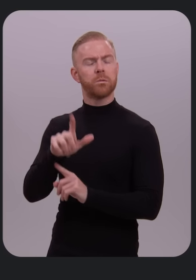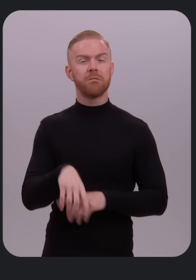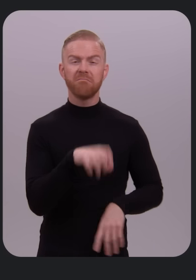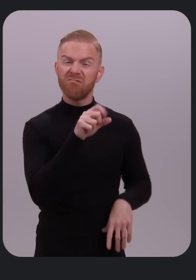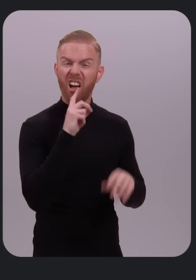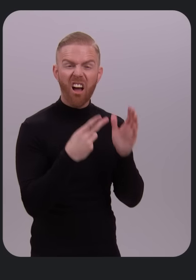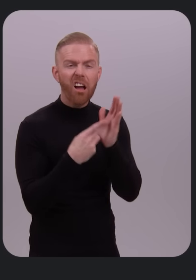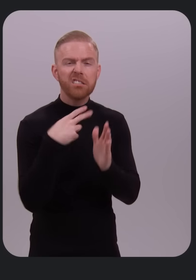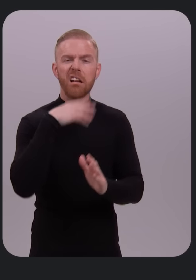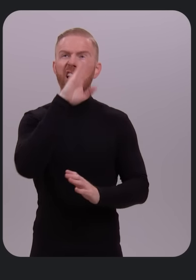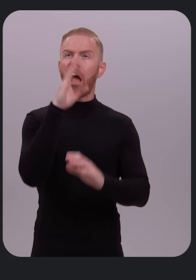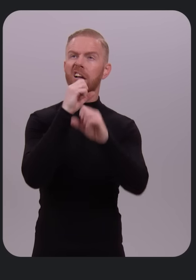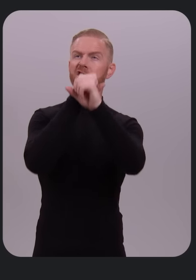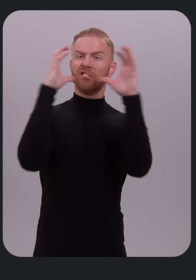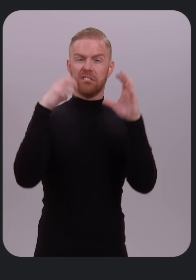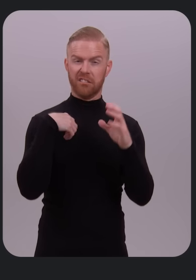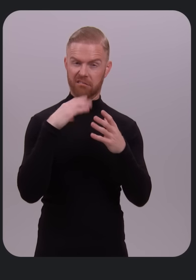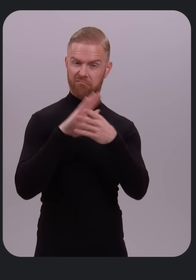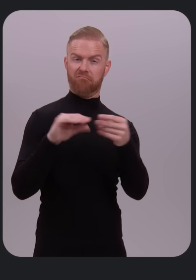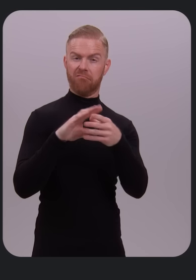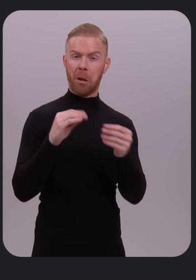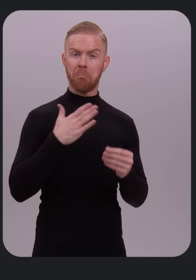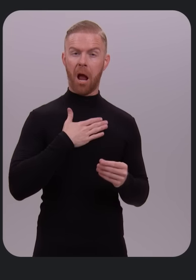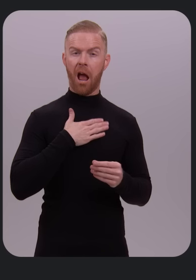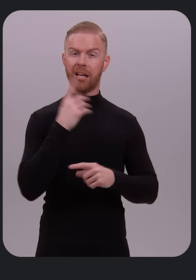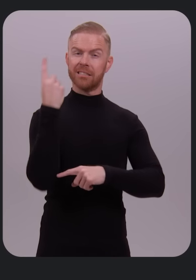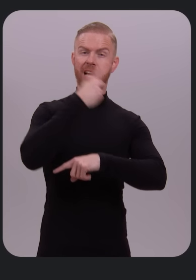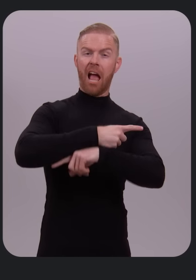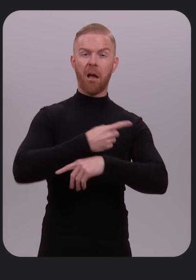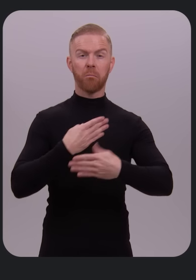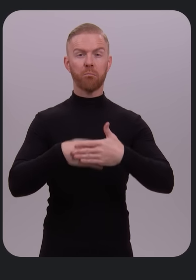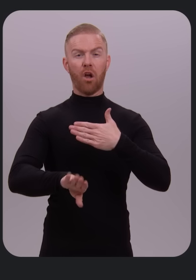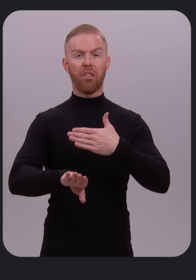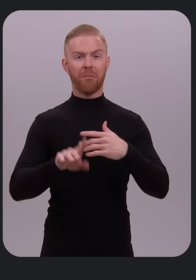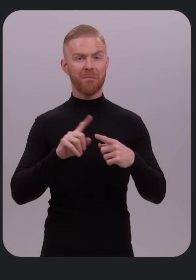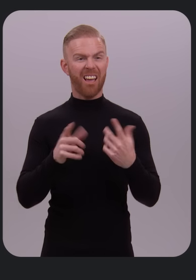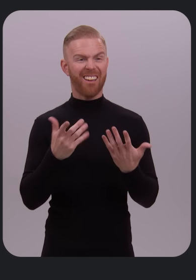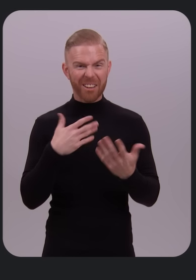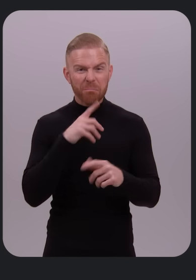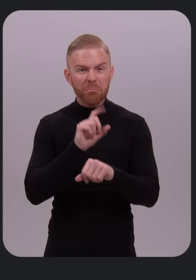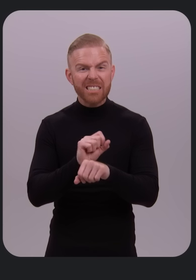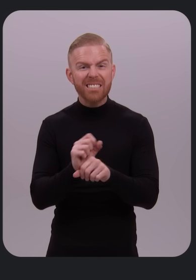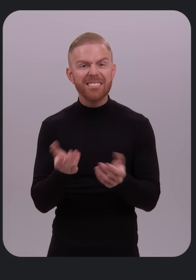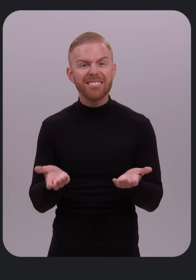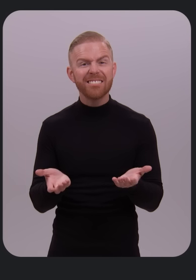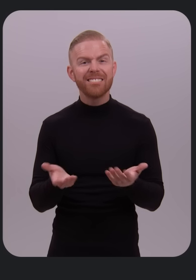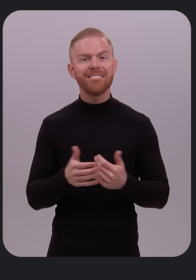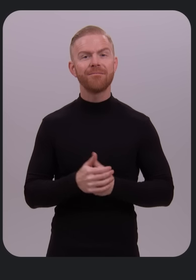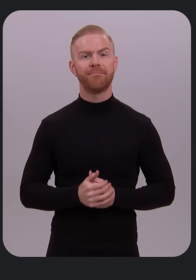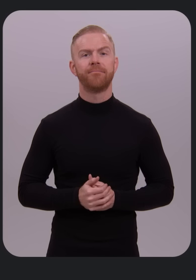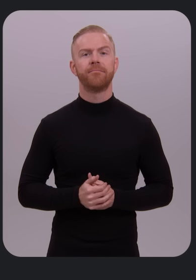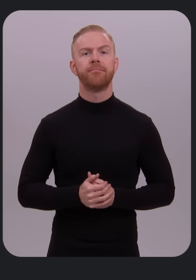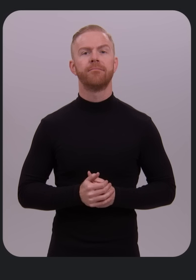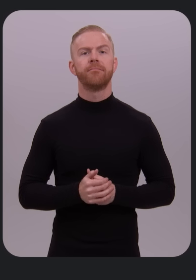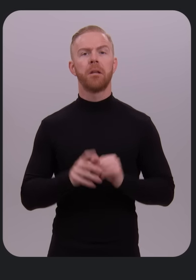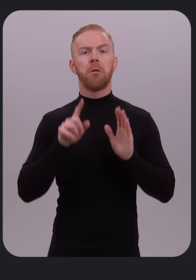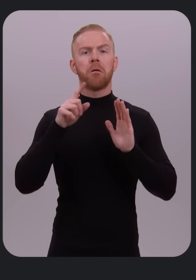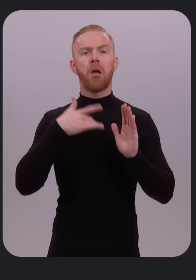the story of the day I was born, but here we are. [BEEPING]